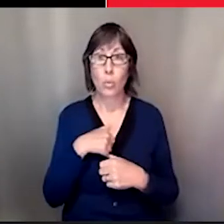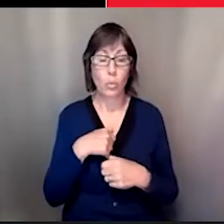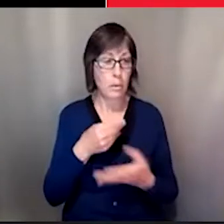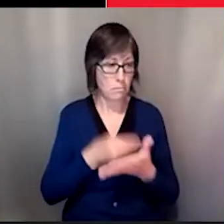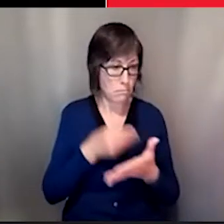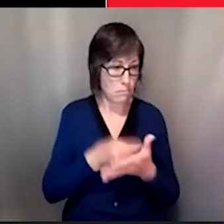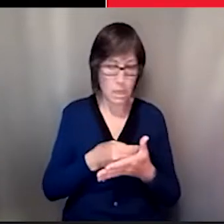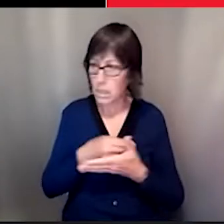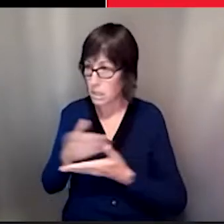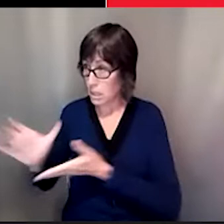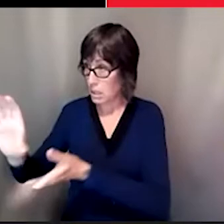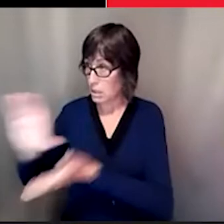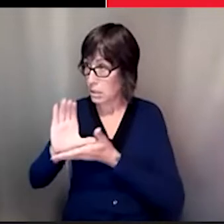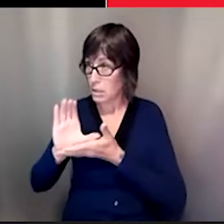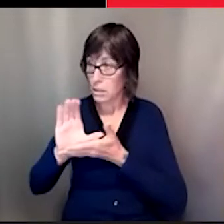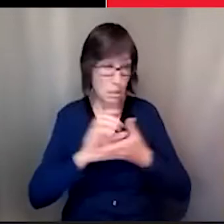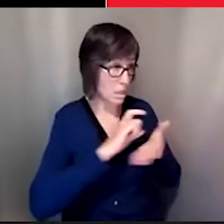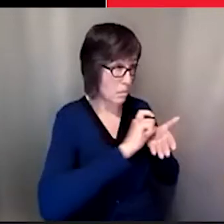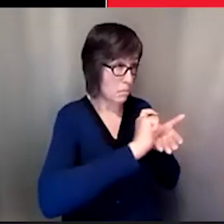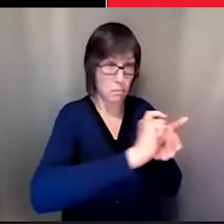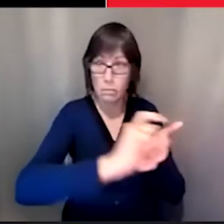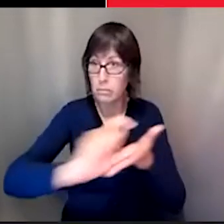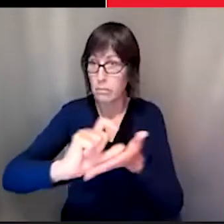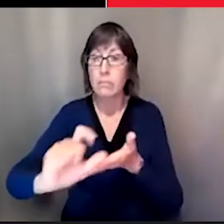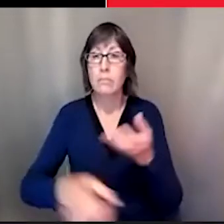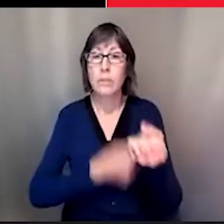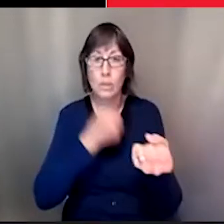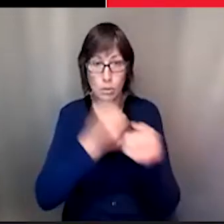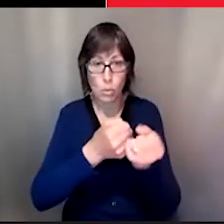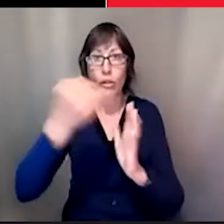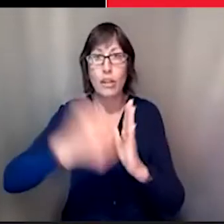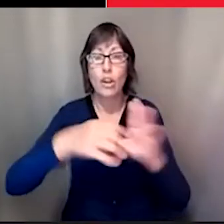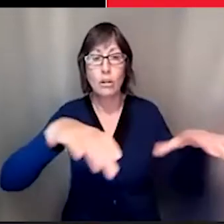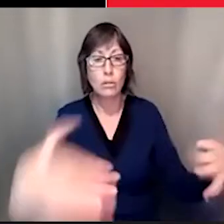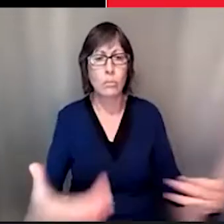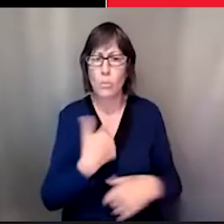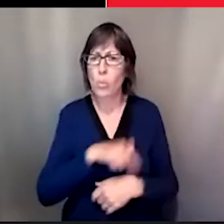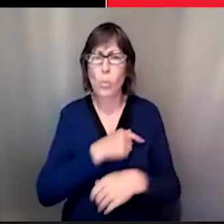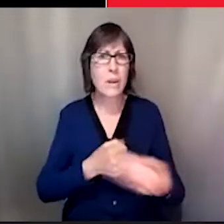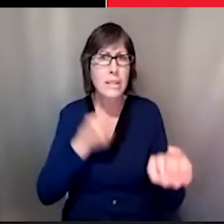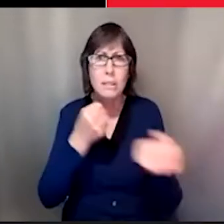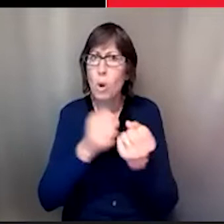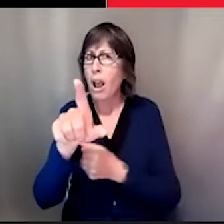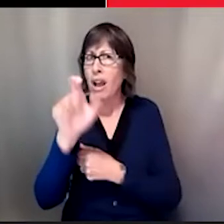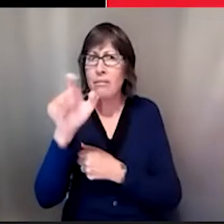resources to the arts sector. Our programs support hundreds of arts organizations, individual